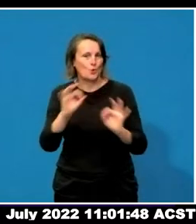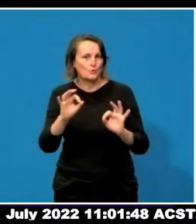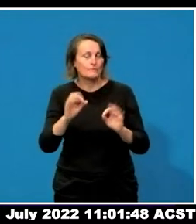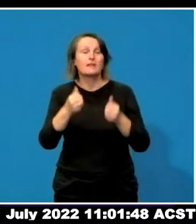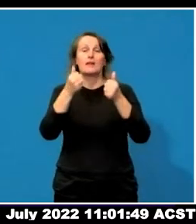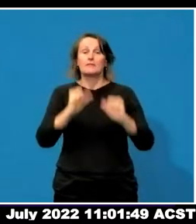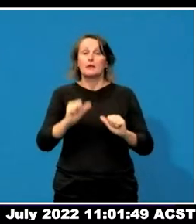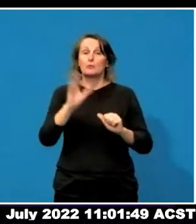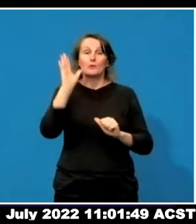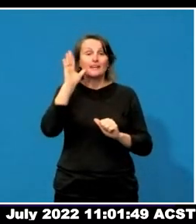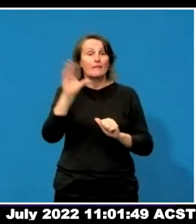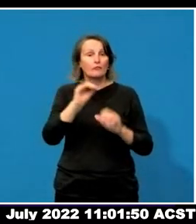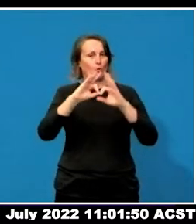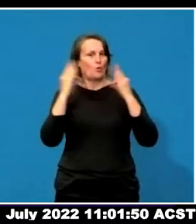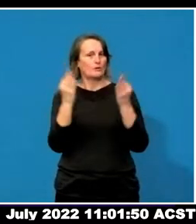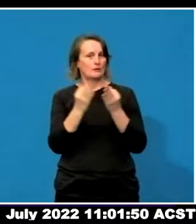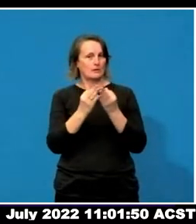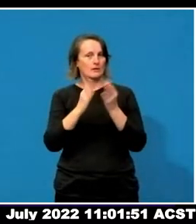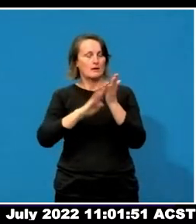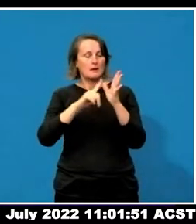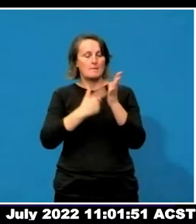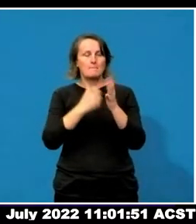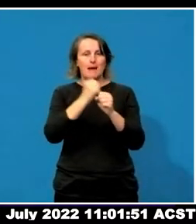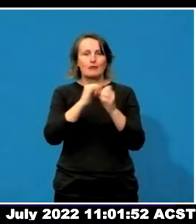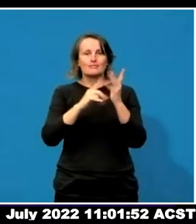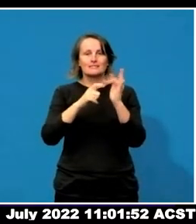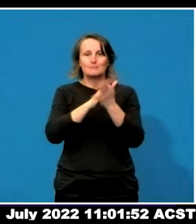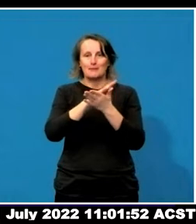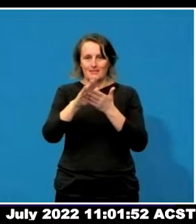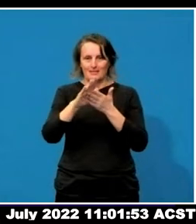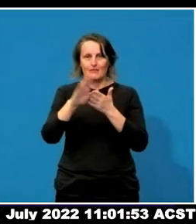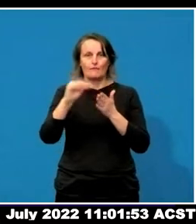Commissioners will hear from Margaret Smith - who I understand prefers to be known as Mrs